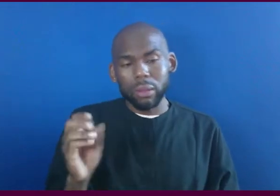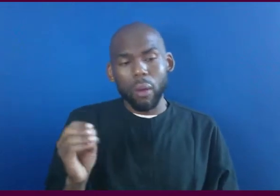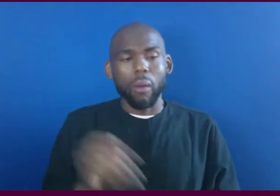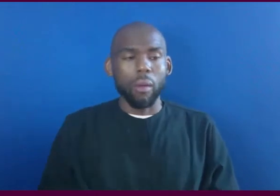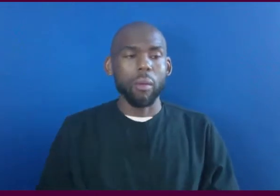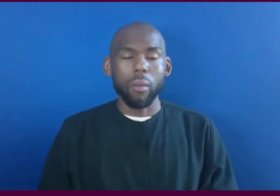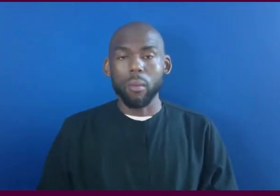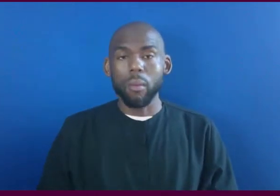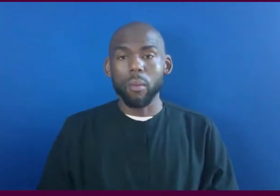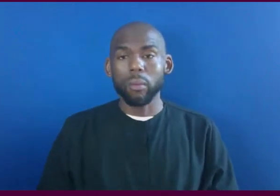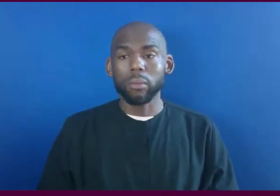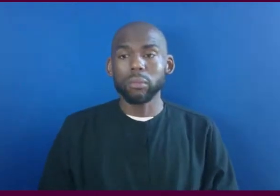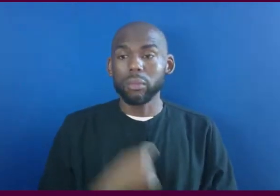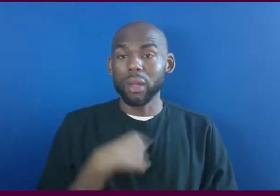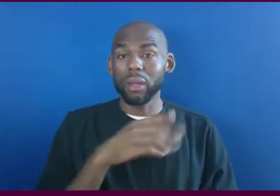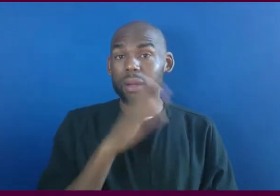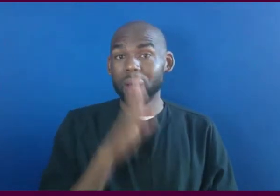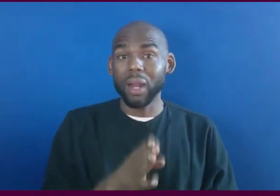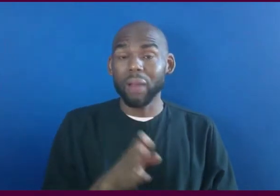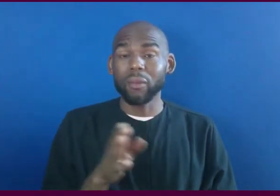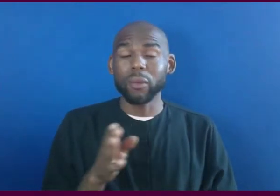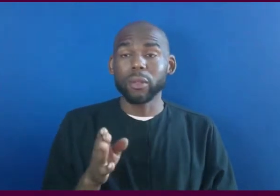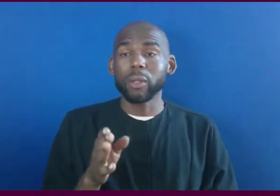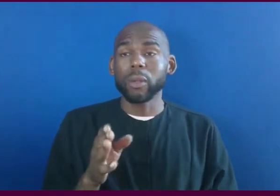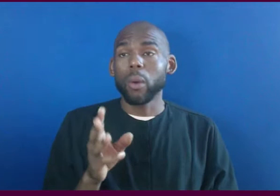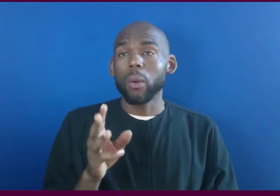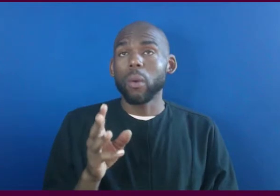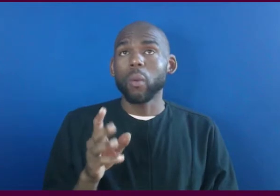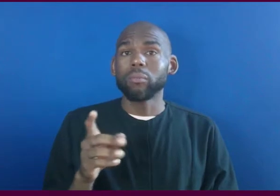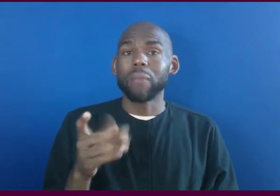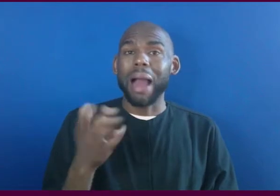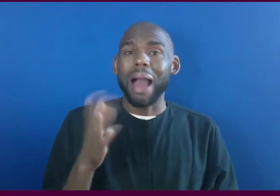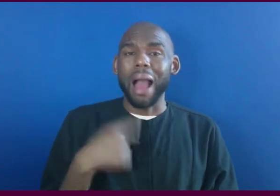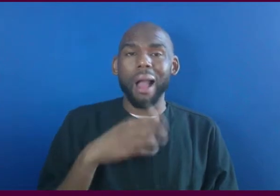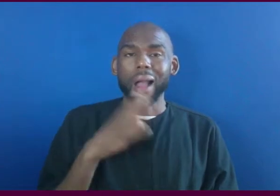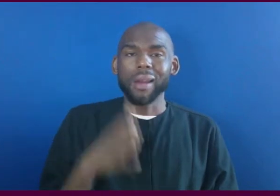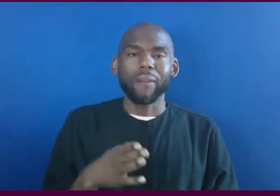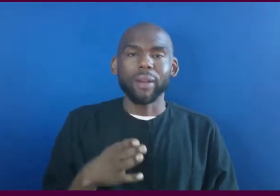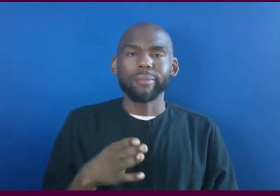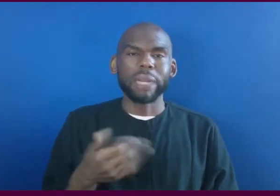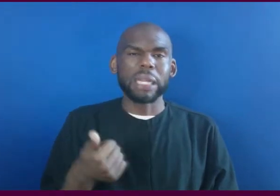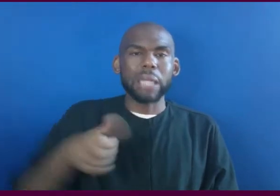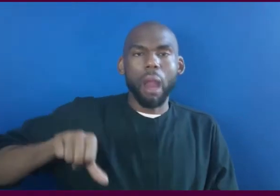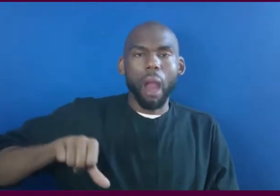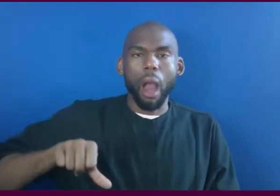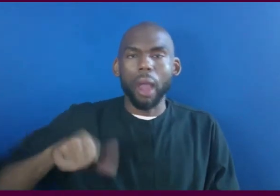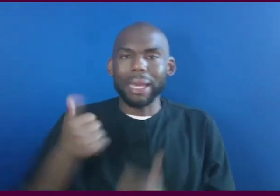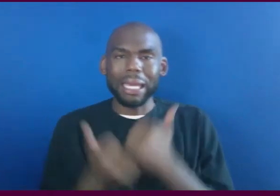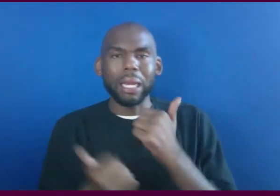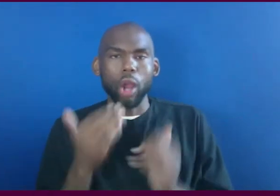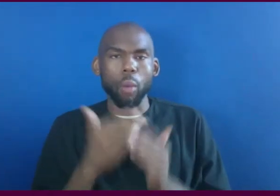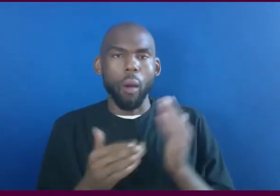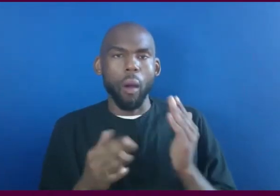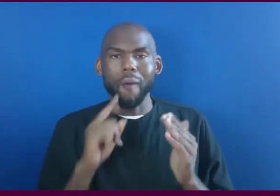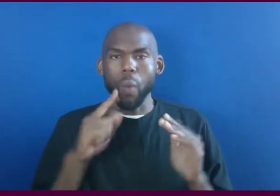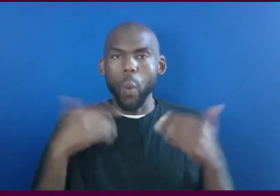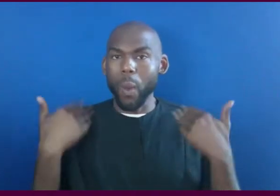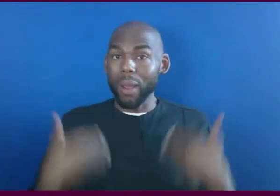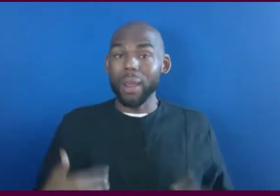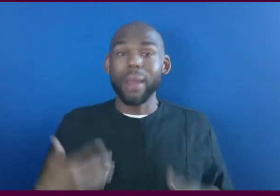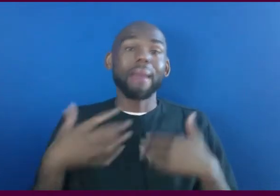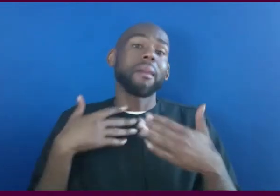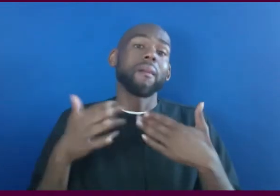So, I've never denied any part of who I am, even when people have wanted me to.